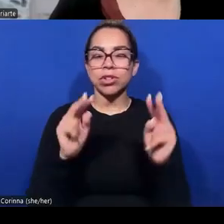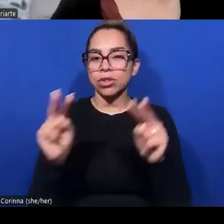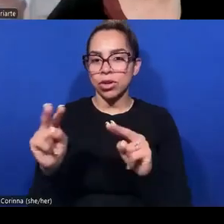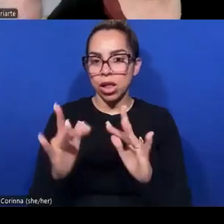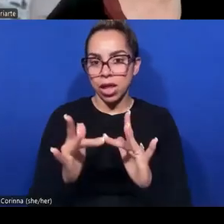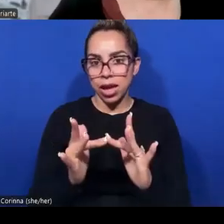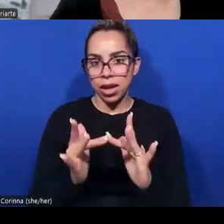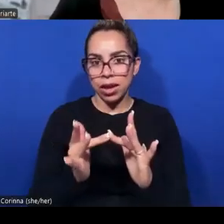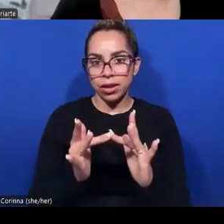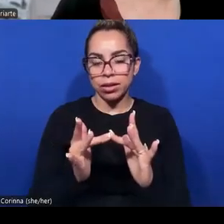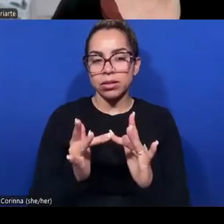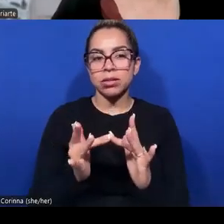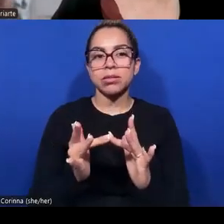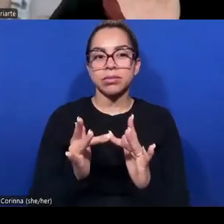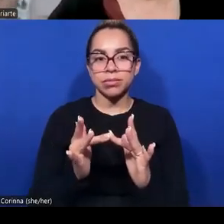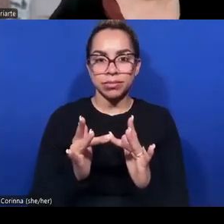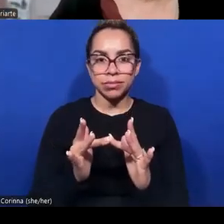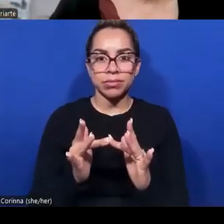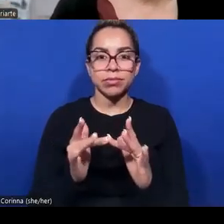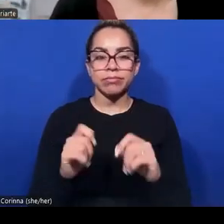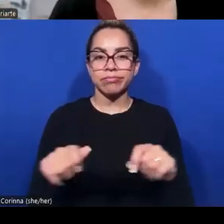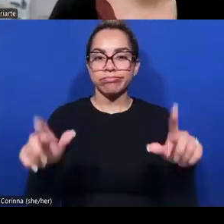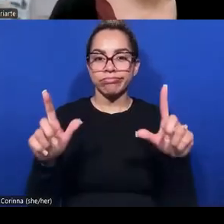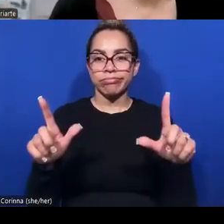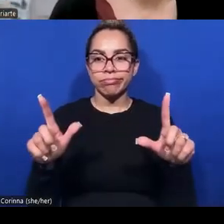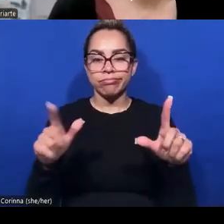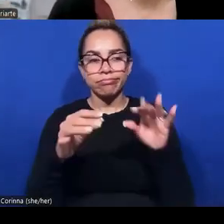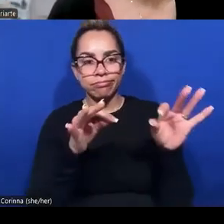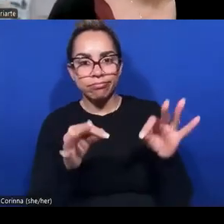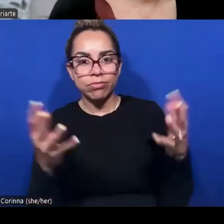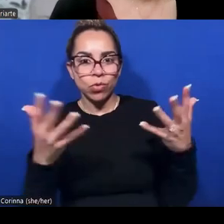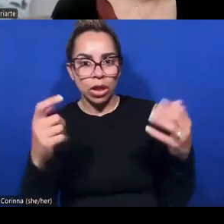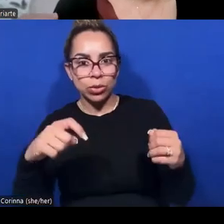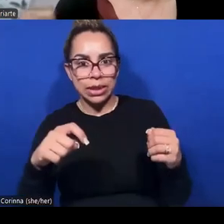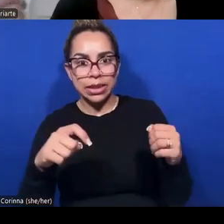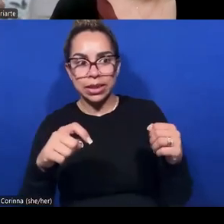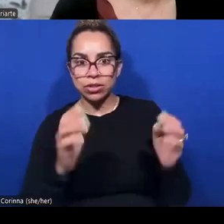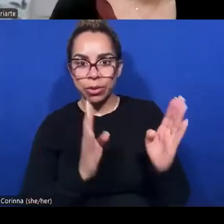when you go online, it'll tell you what it is you need to have ready so that the process is,